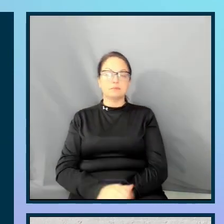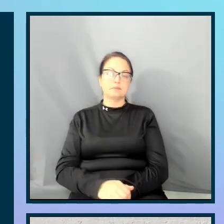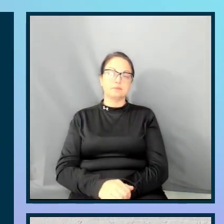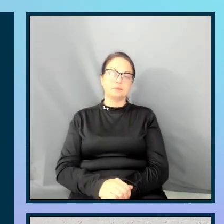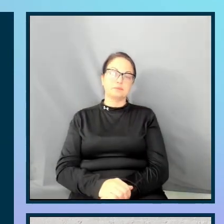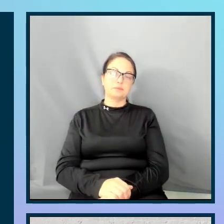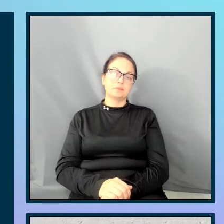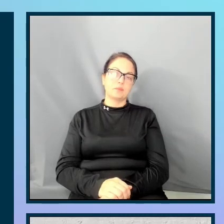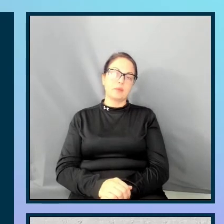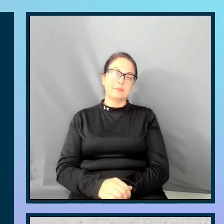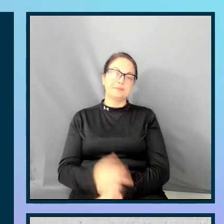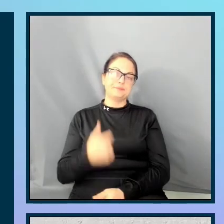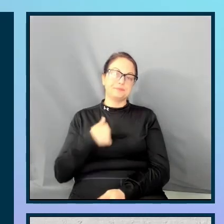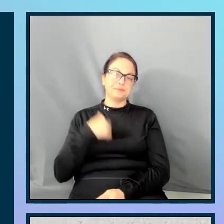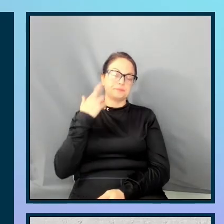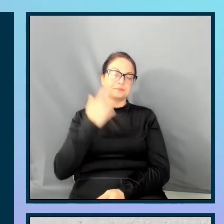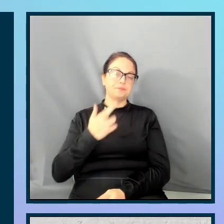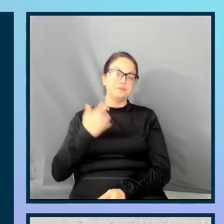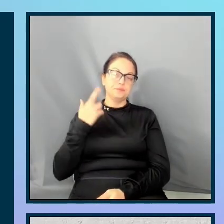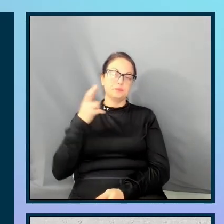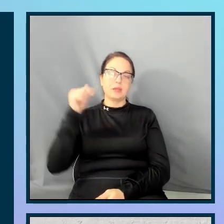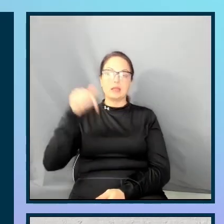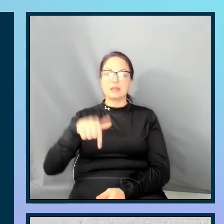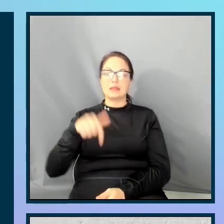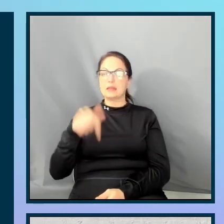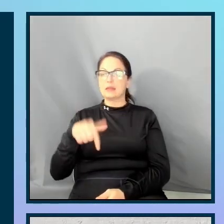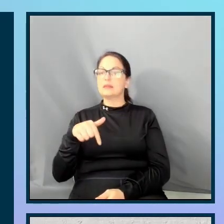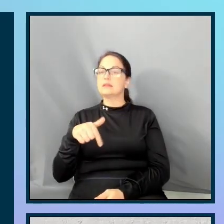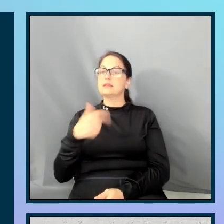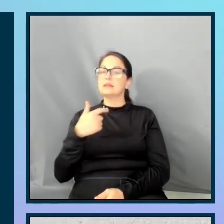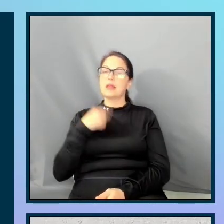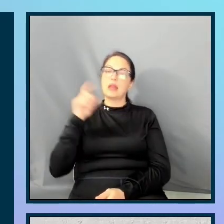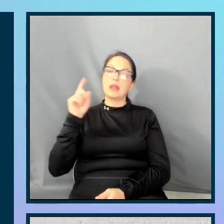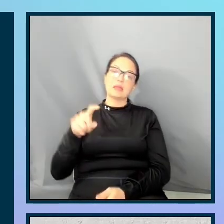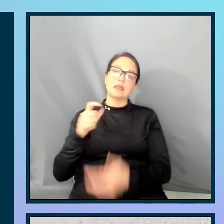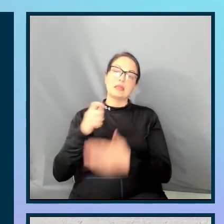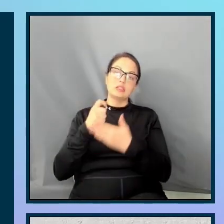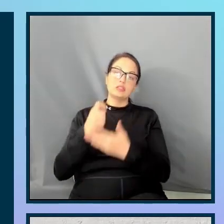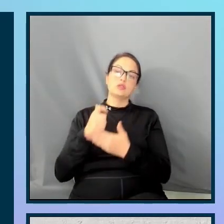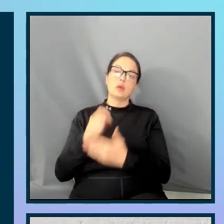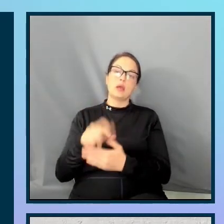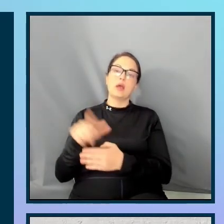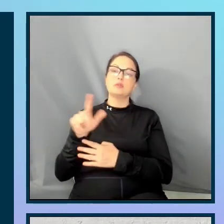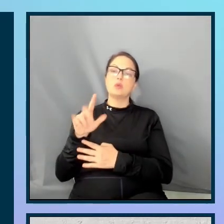I came to realize this thing that I needed to help 27 young children